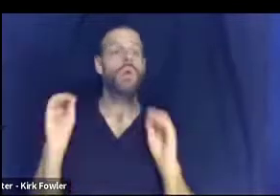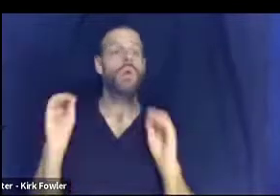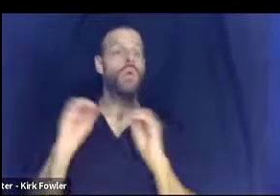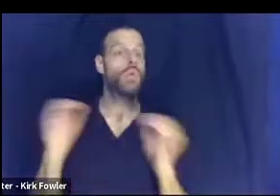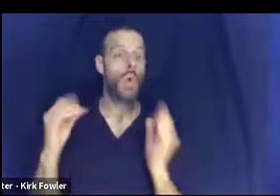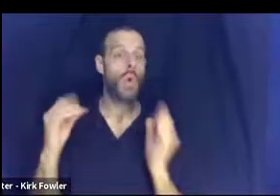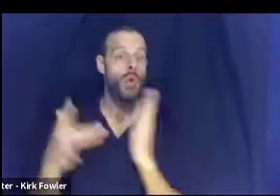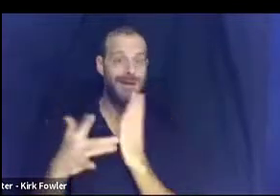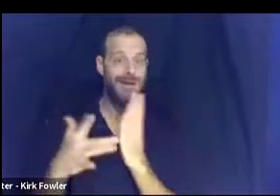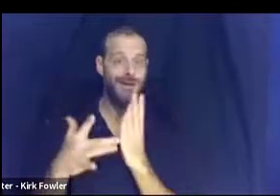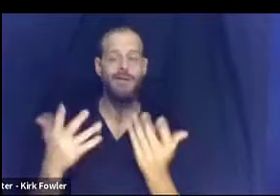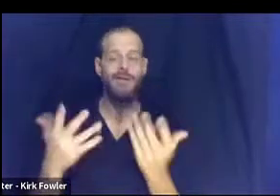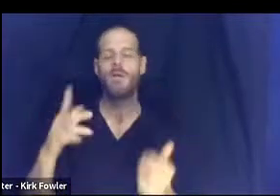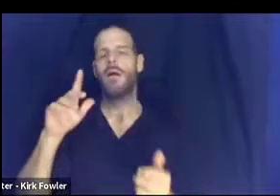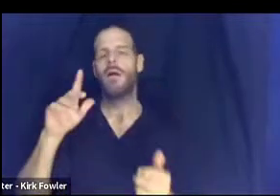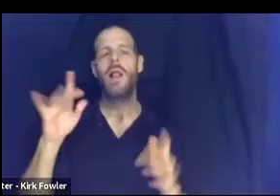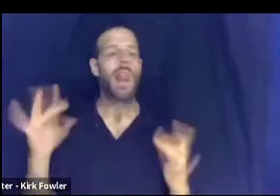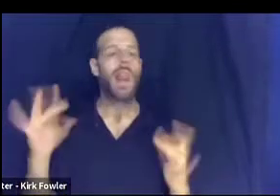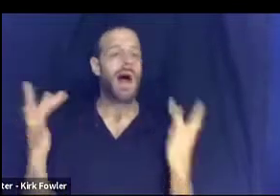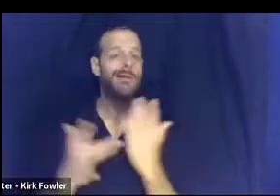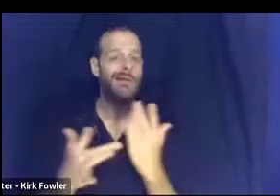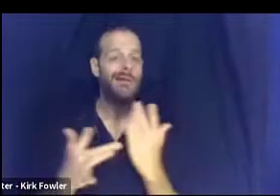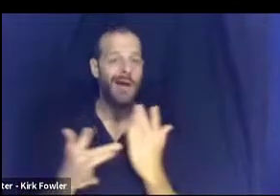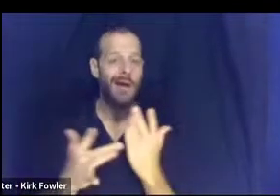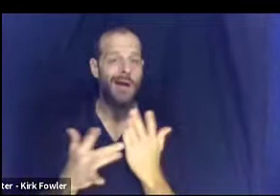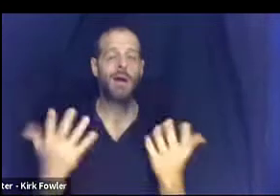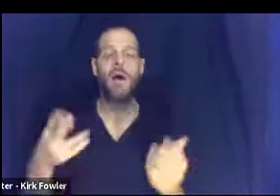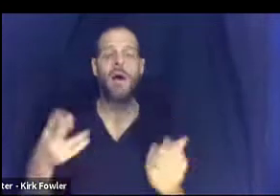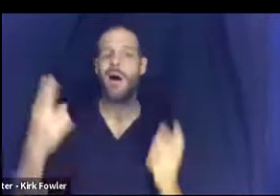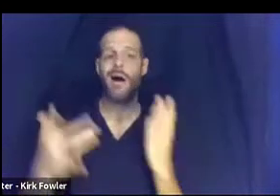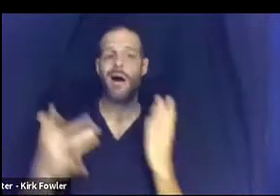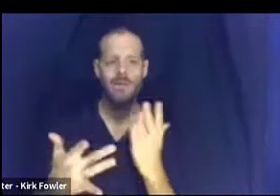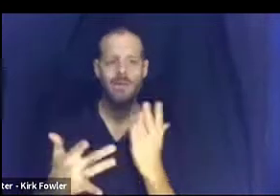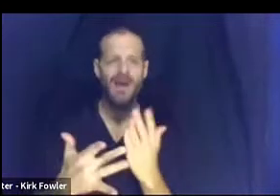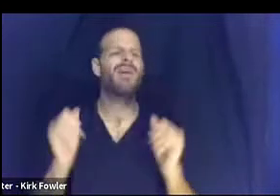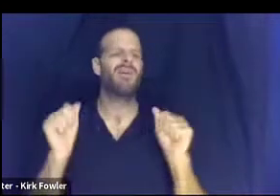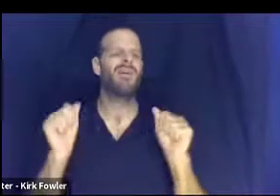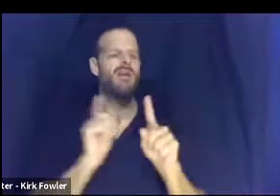Some speech pathologists use low-tech instead of light-tech